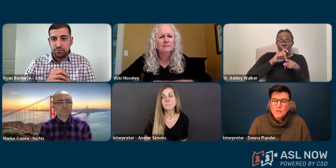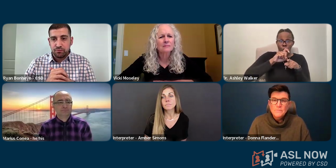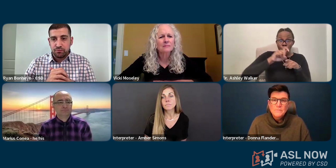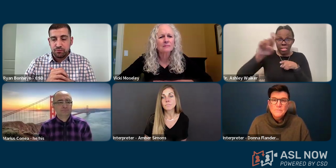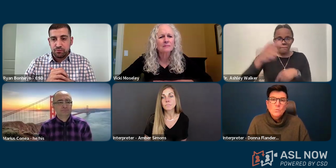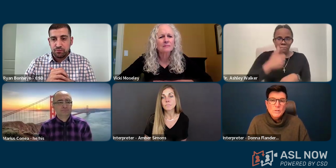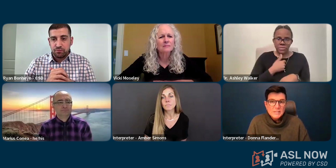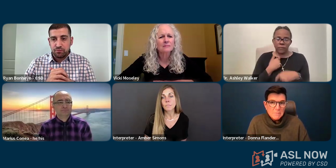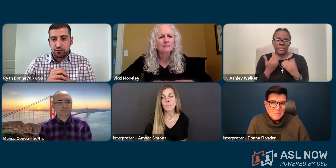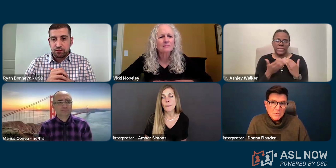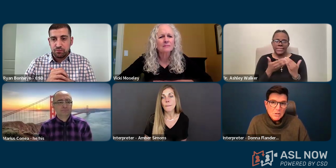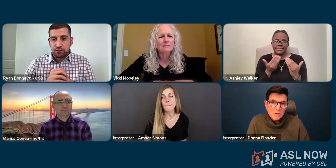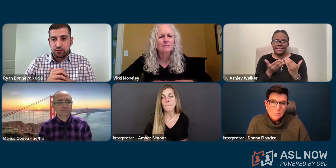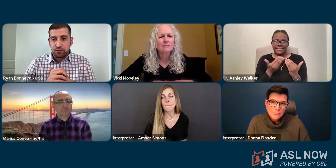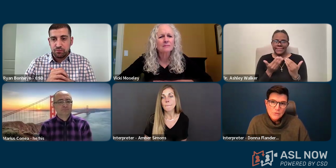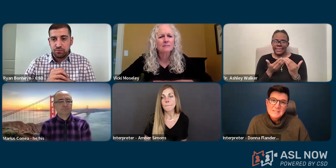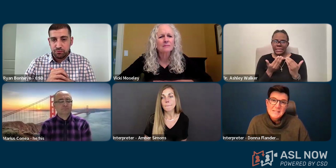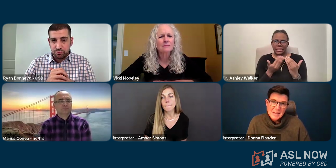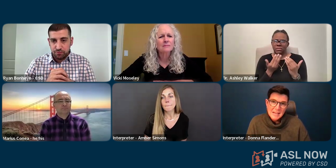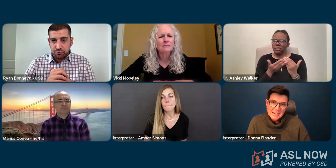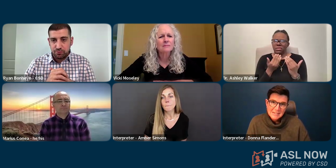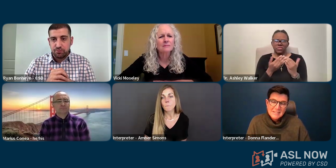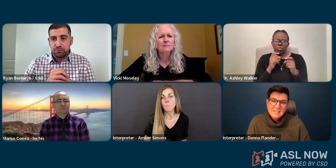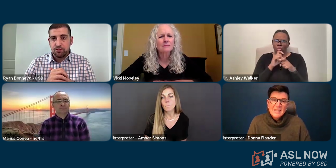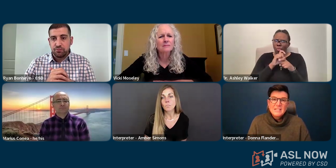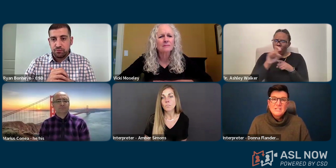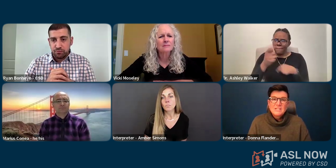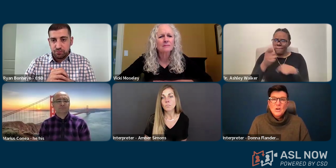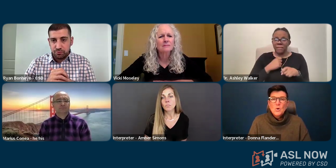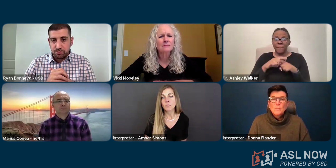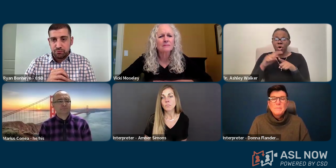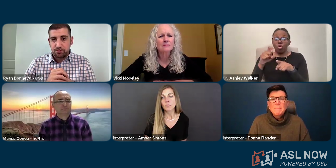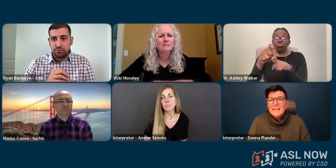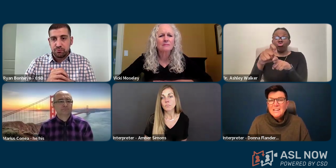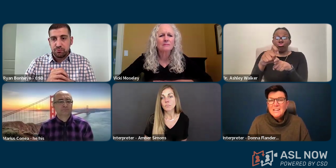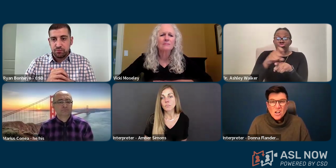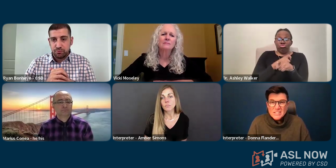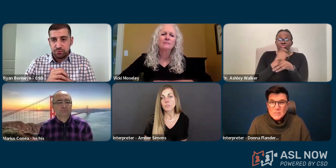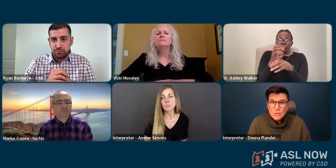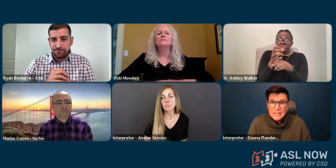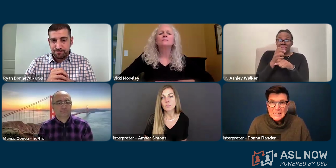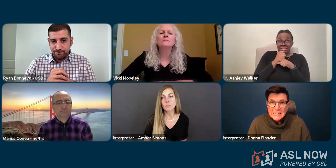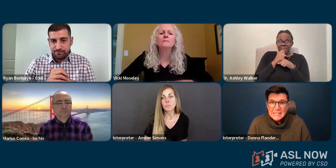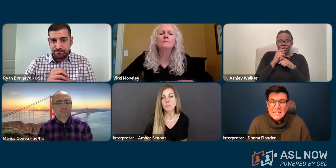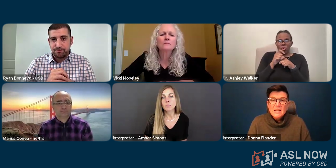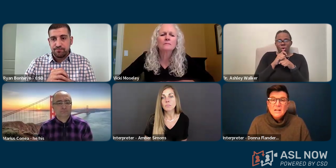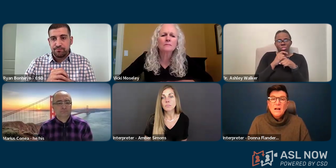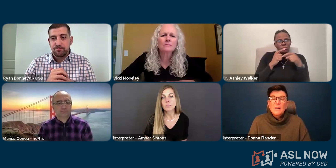carry over with some people I would prefer to sign. And so But making calls is pretty easy.